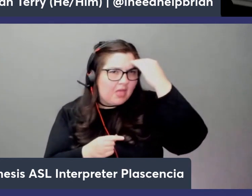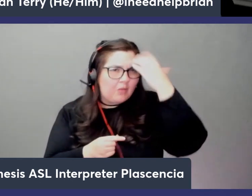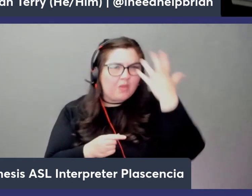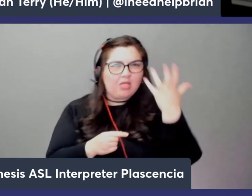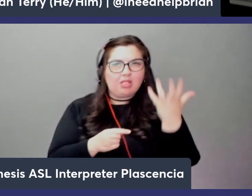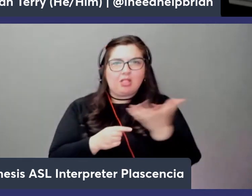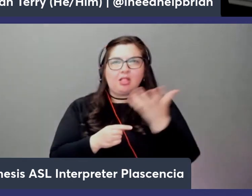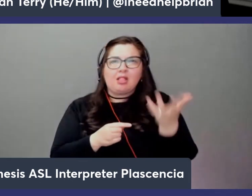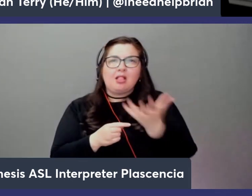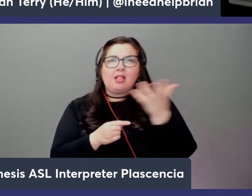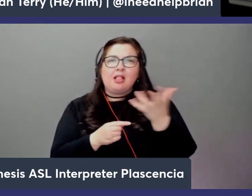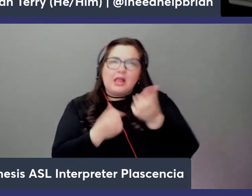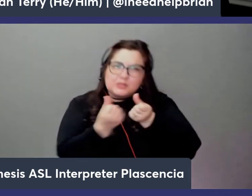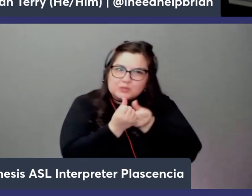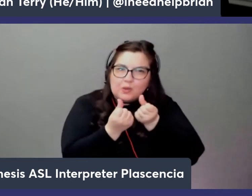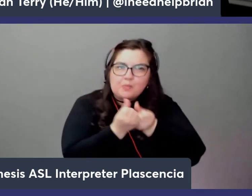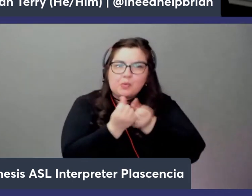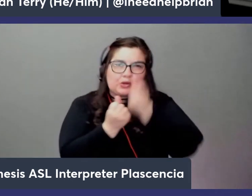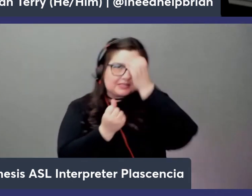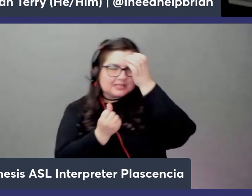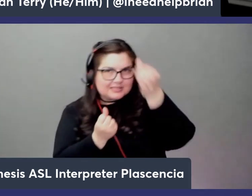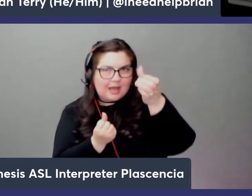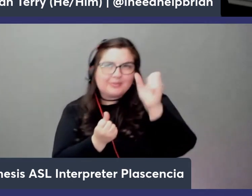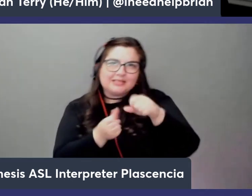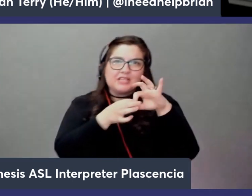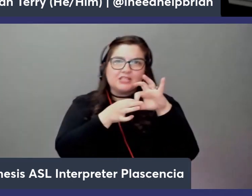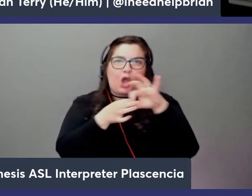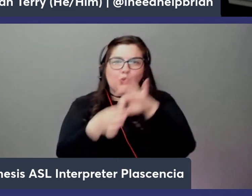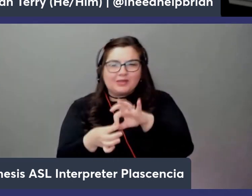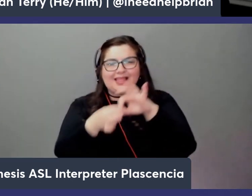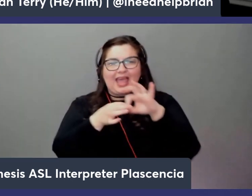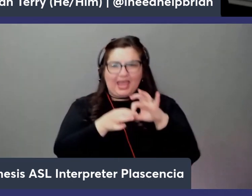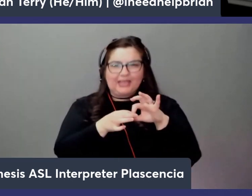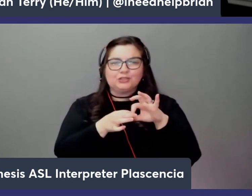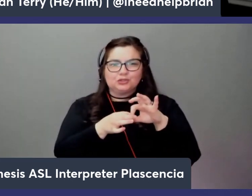They do support the concept and construct of relations across different items.